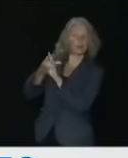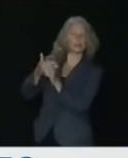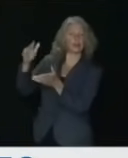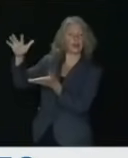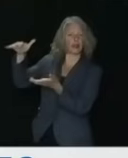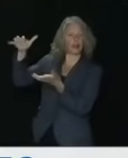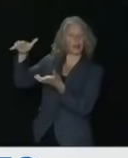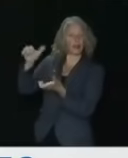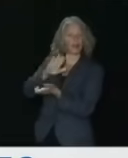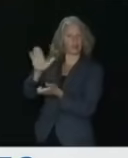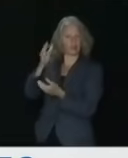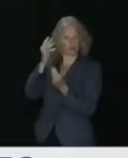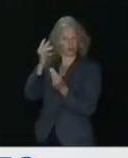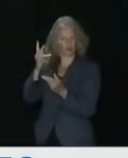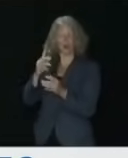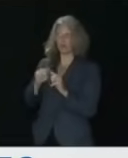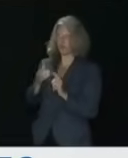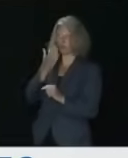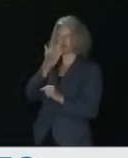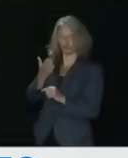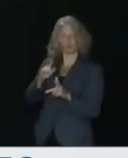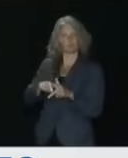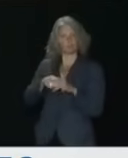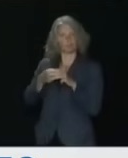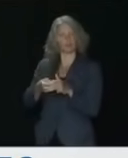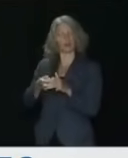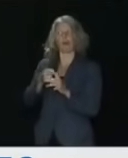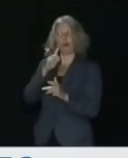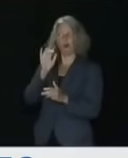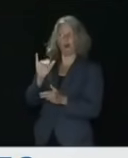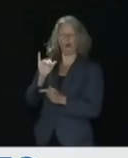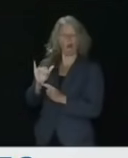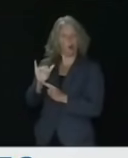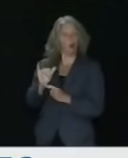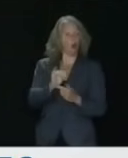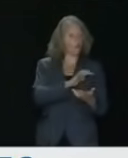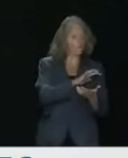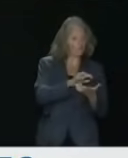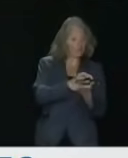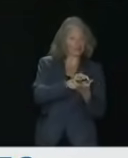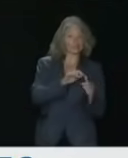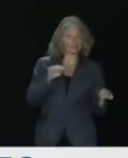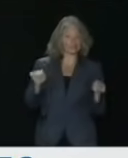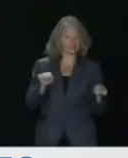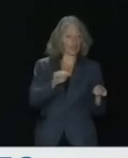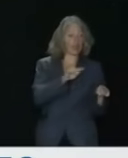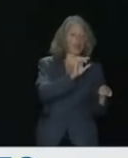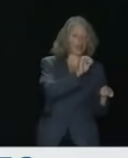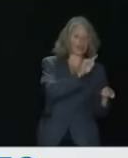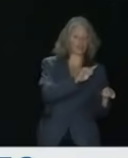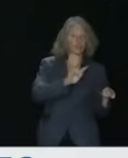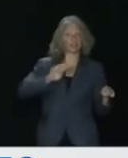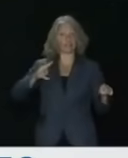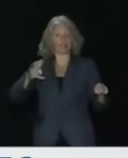AND MONTHS AS WELL. BUT THAT IS A VERY GOOD INITIAL